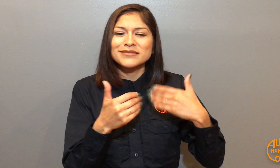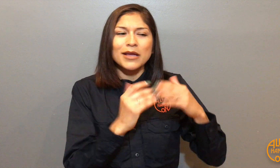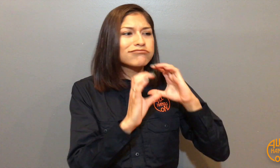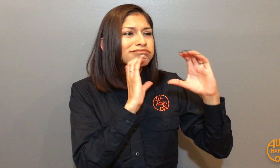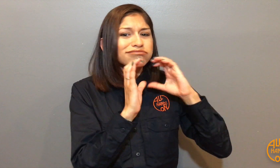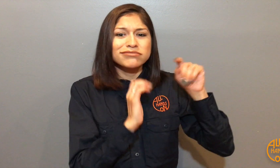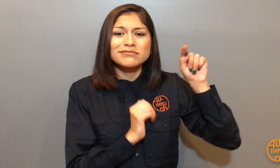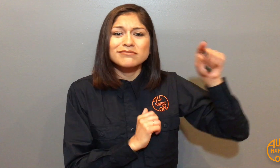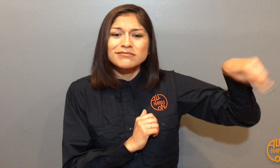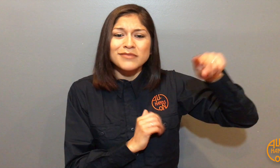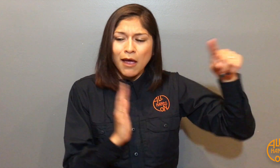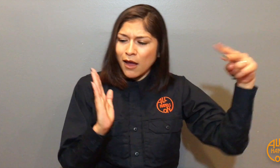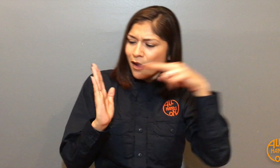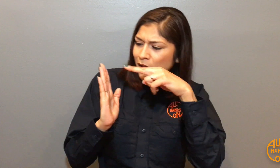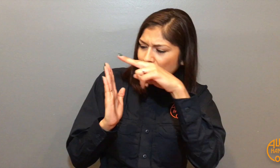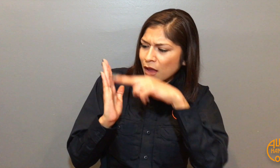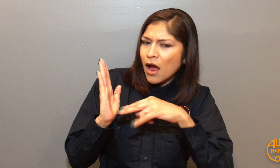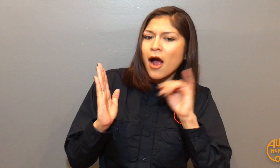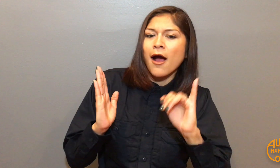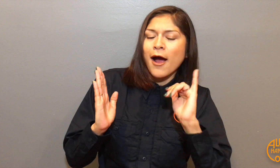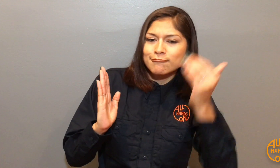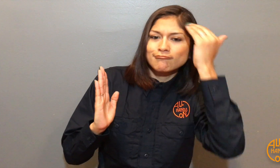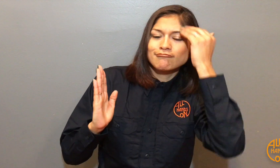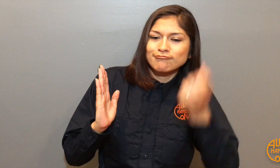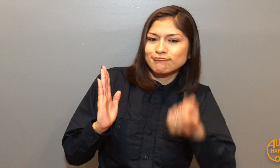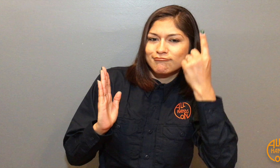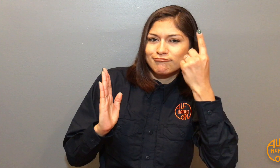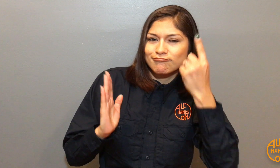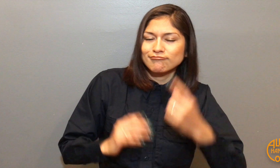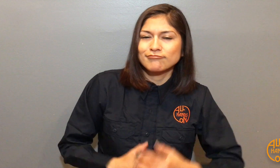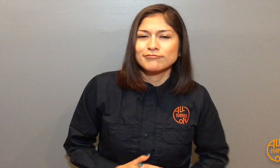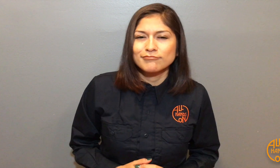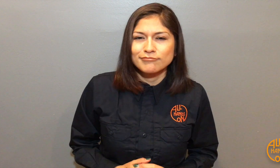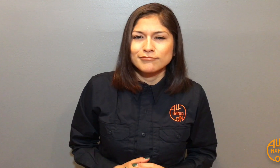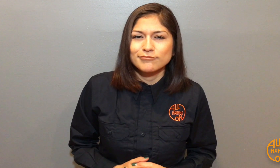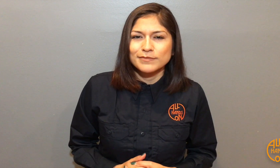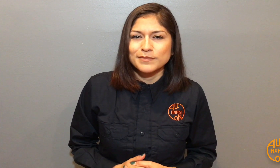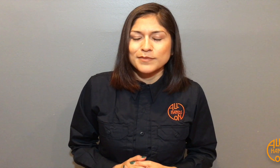issues are and it'll speed up the communication with them